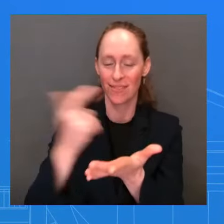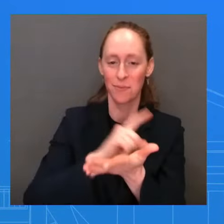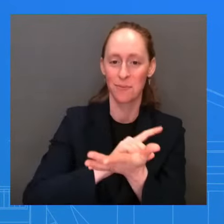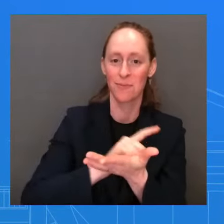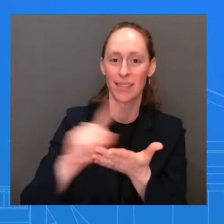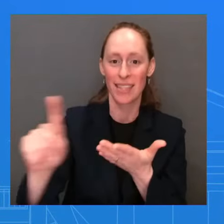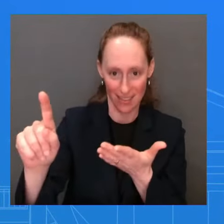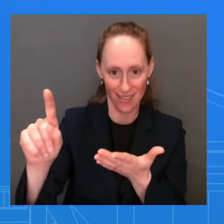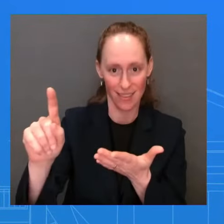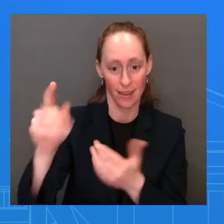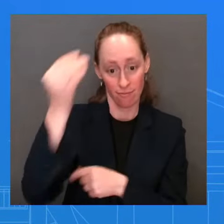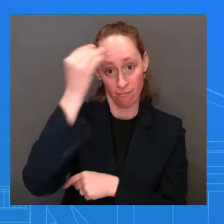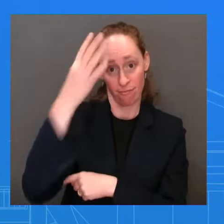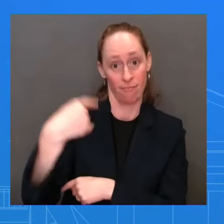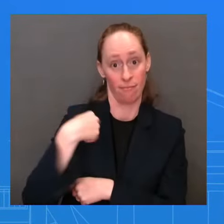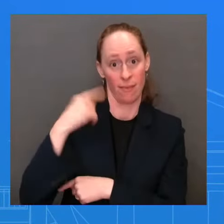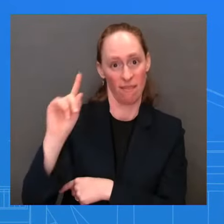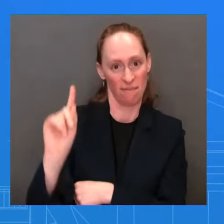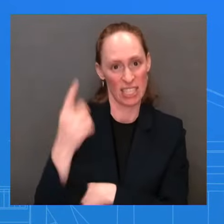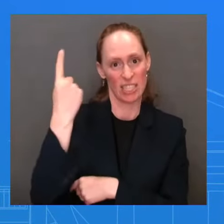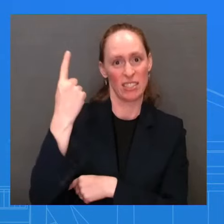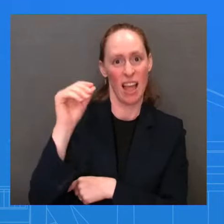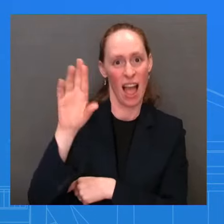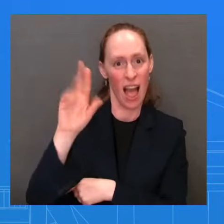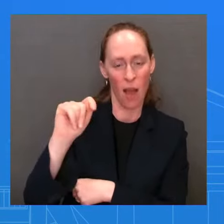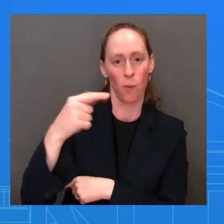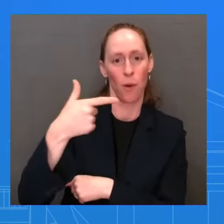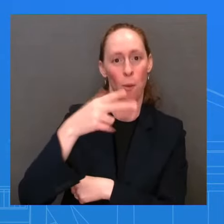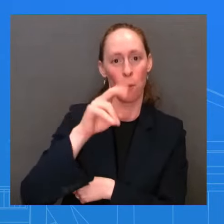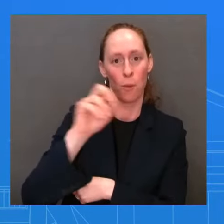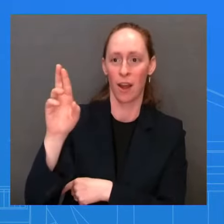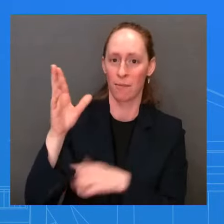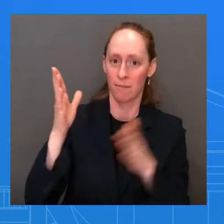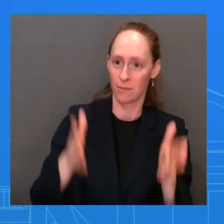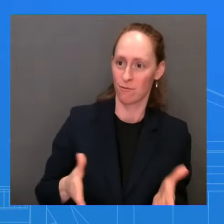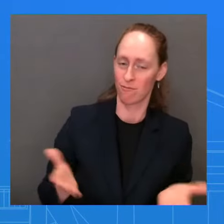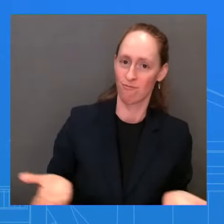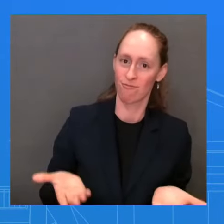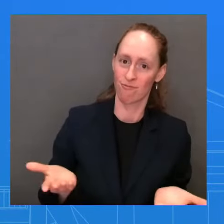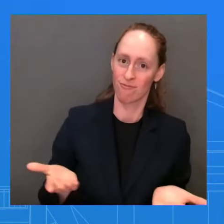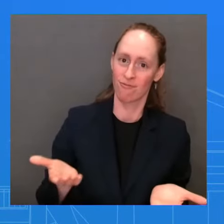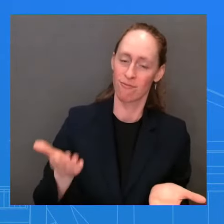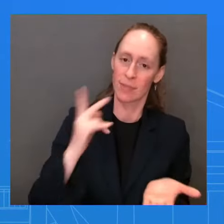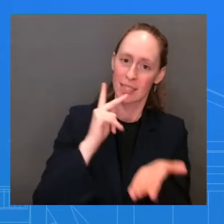for the President of the United States, I see every day how important visibility and representation are.